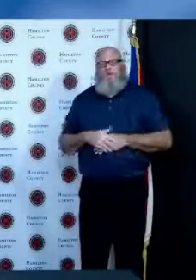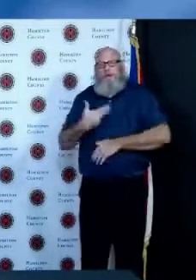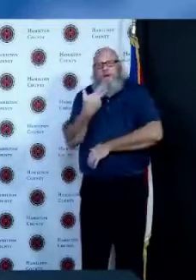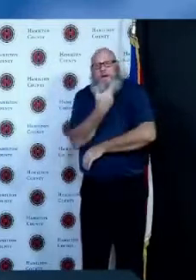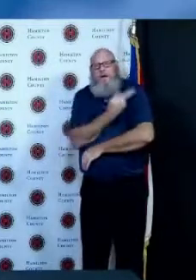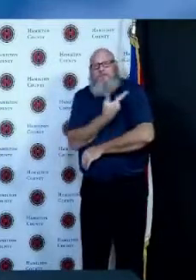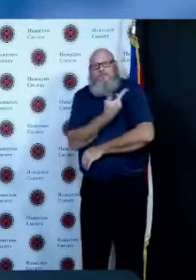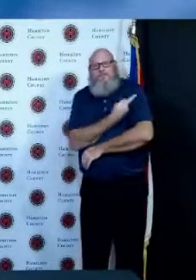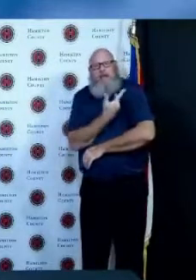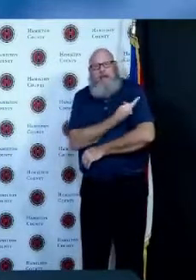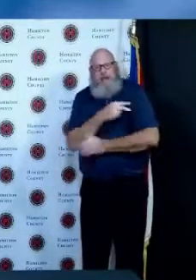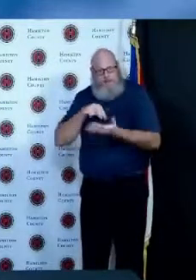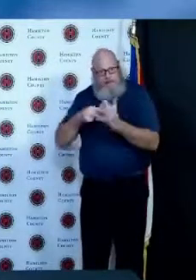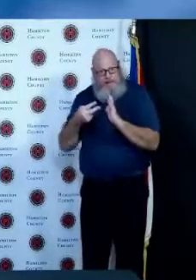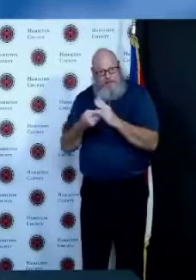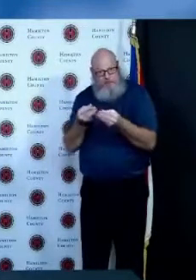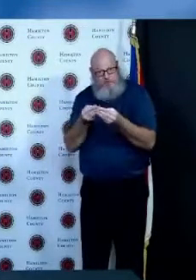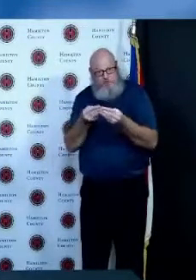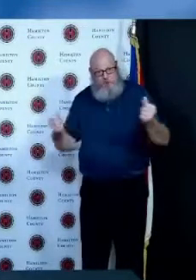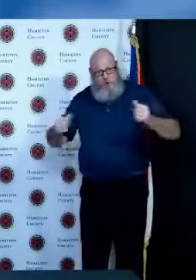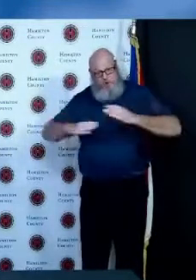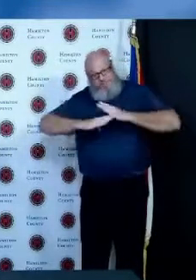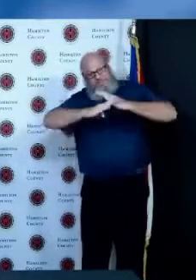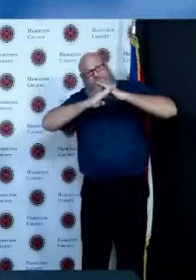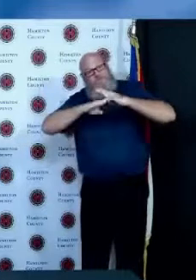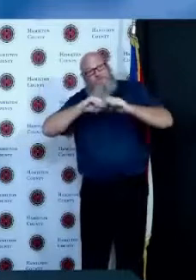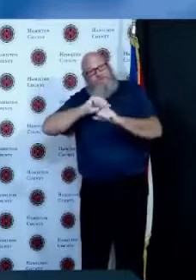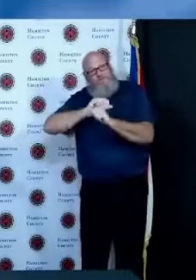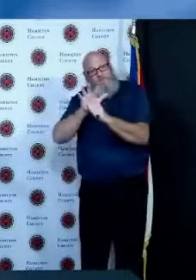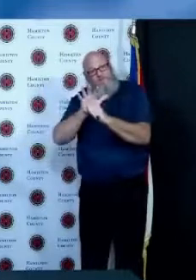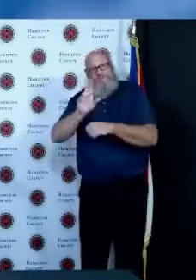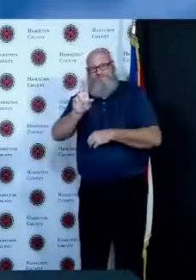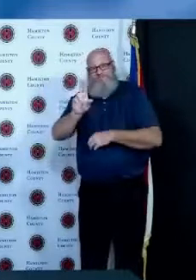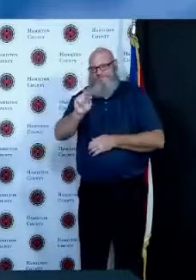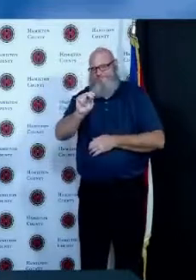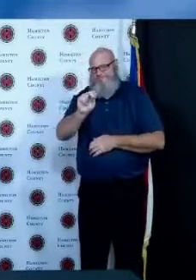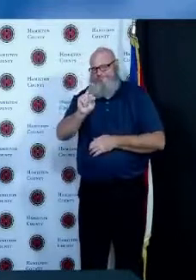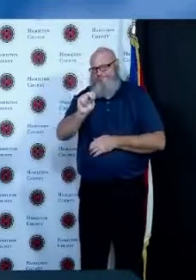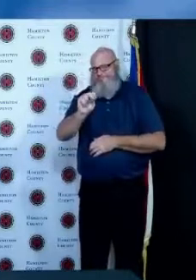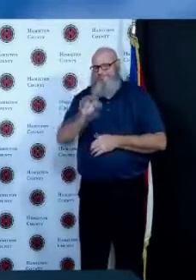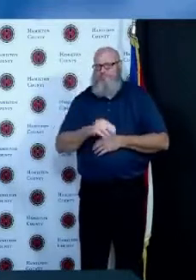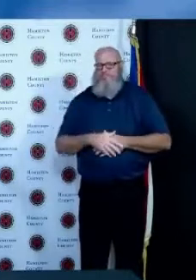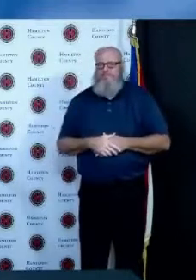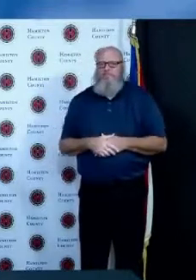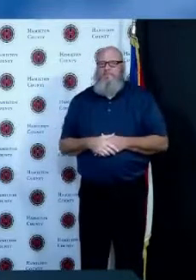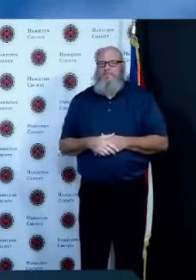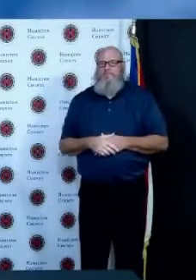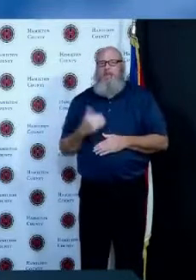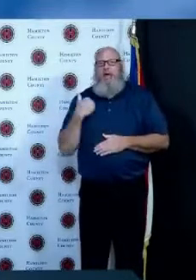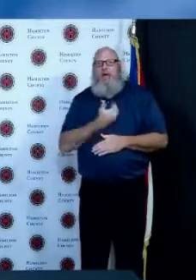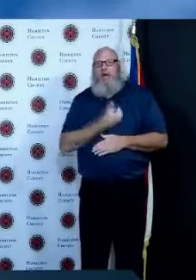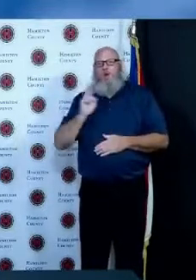number for the county today we are at 1.07 for Hamilton County and for the region we are at 1.06